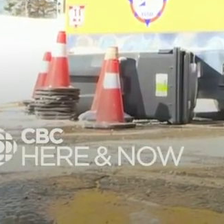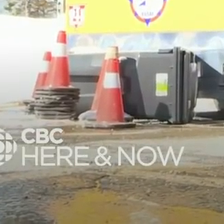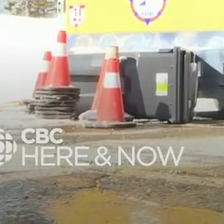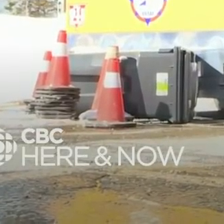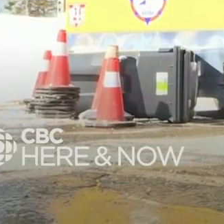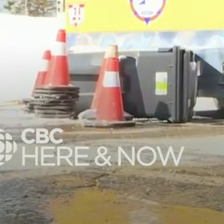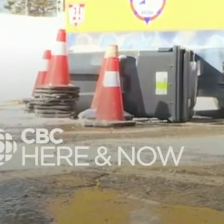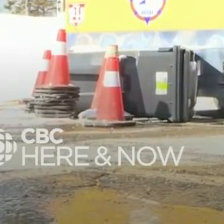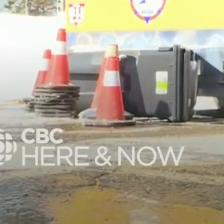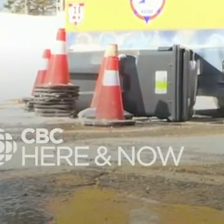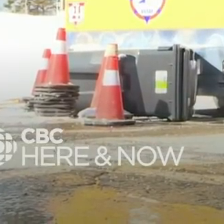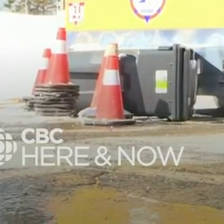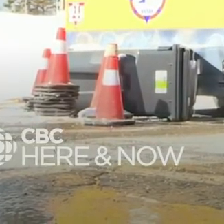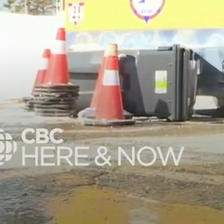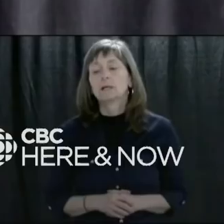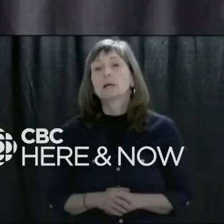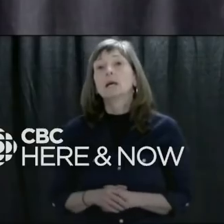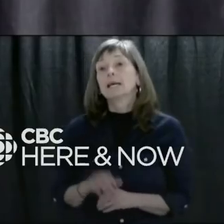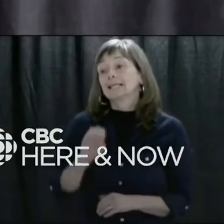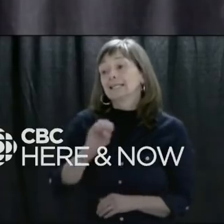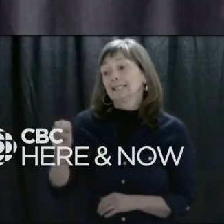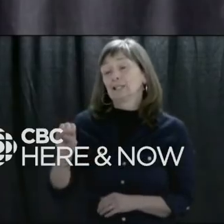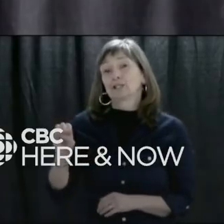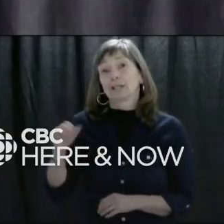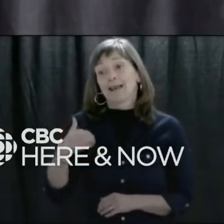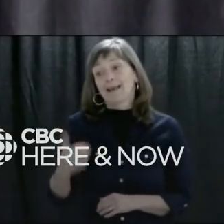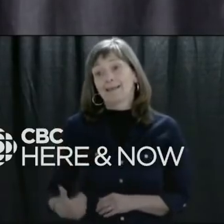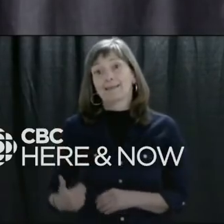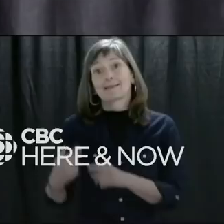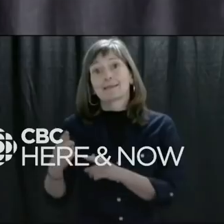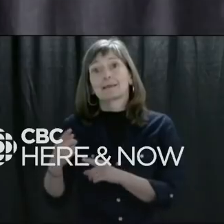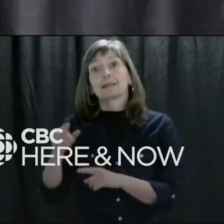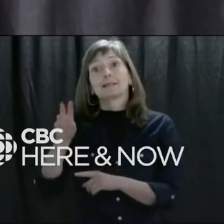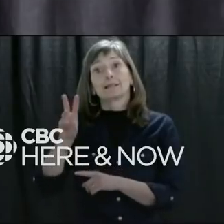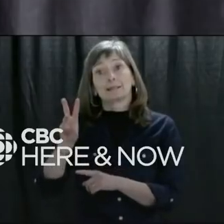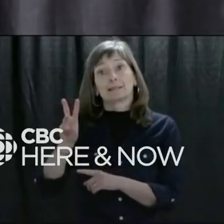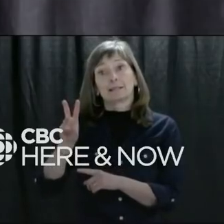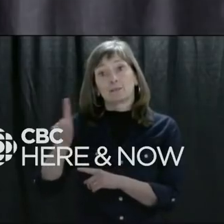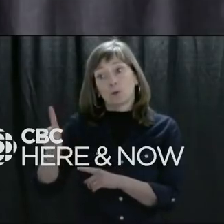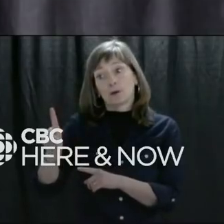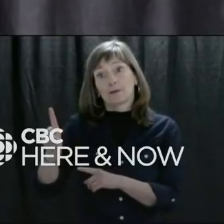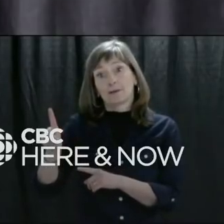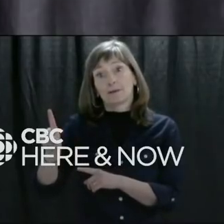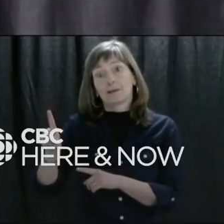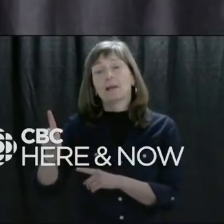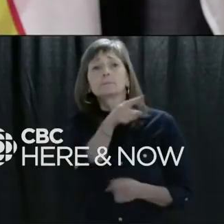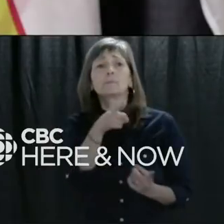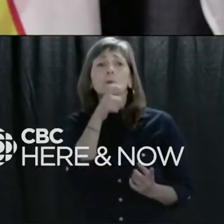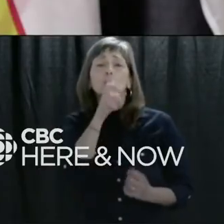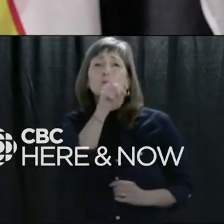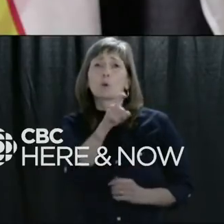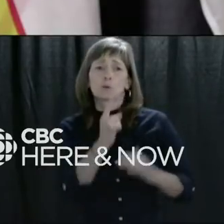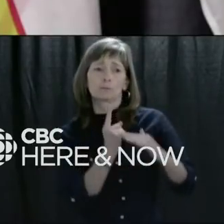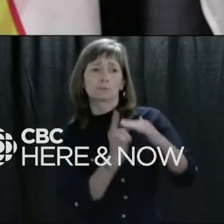NEW PRESUMPTIVE CASES IN 24 HOURS, BRINGING THE PROVINCE'S TOTAL TO 67.